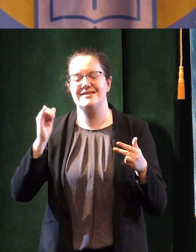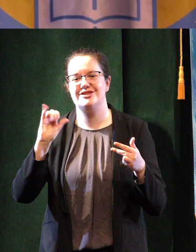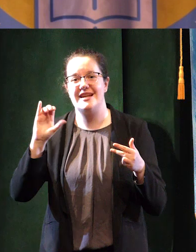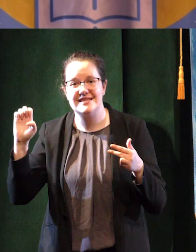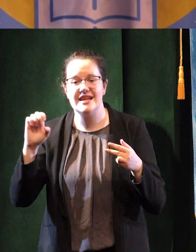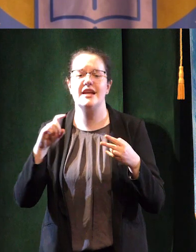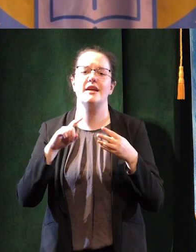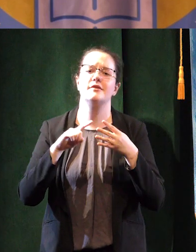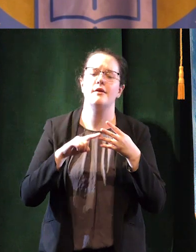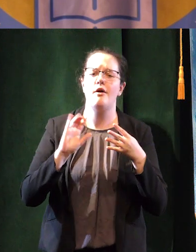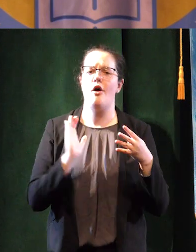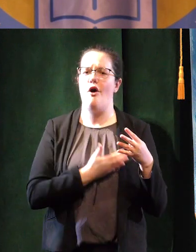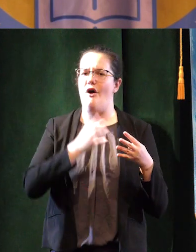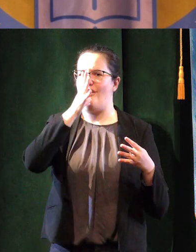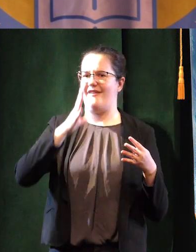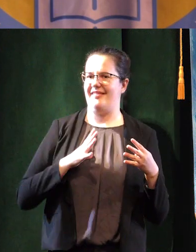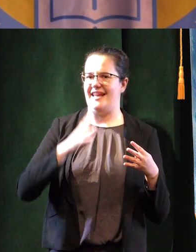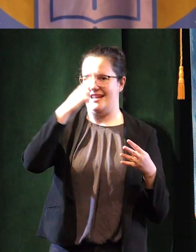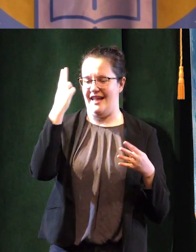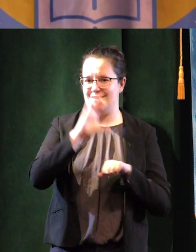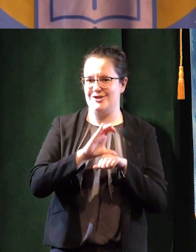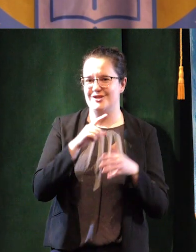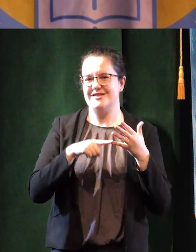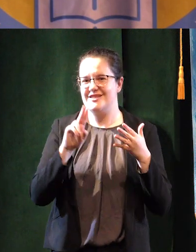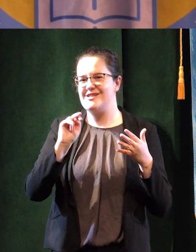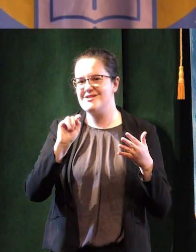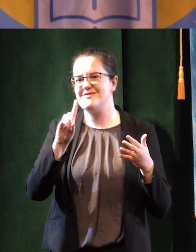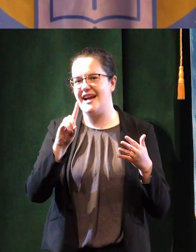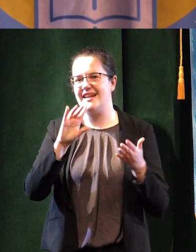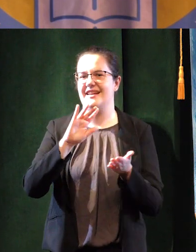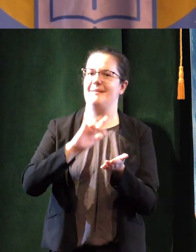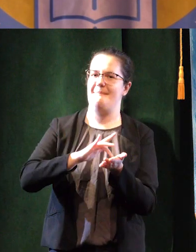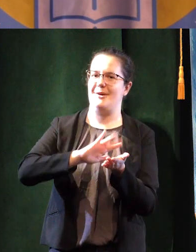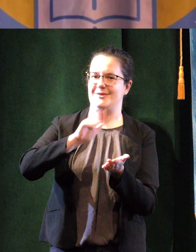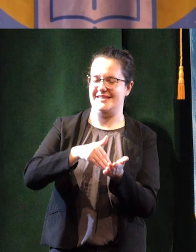Center Robert Boyce believes in as long lived a life dedicated to community